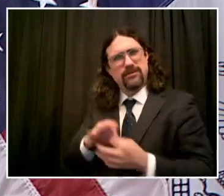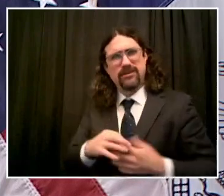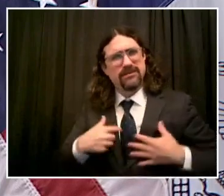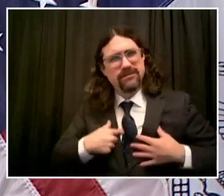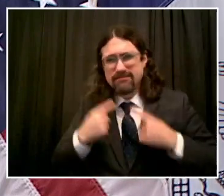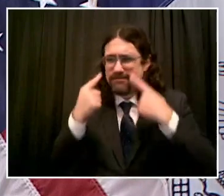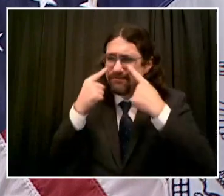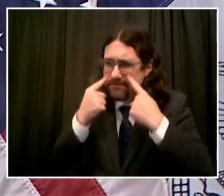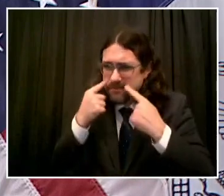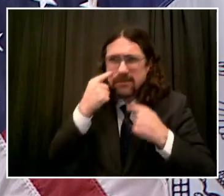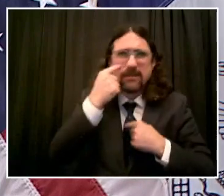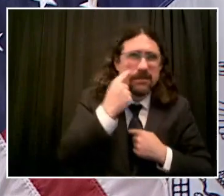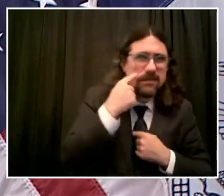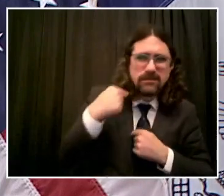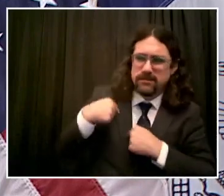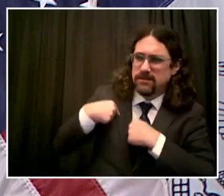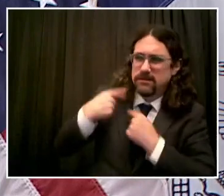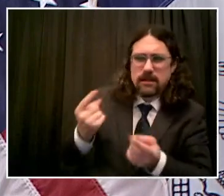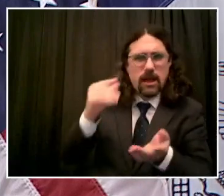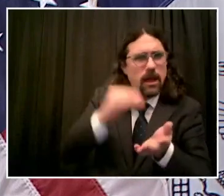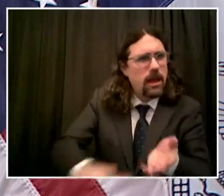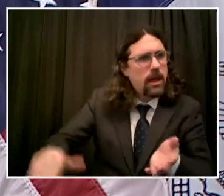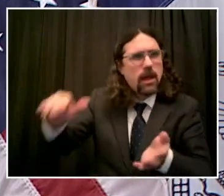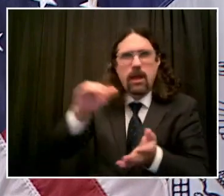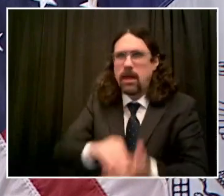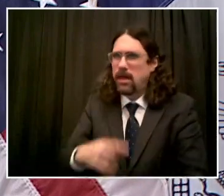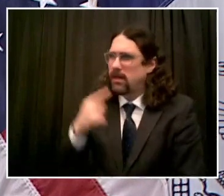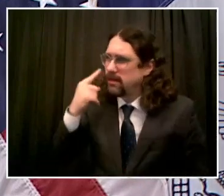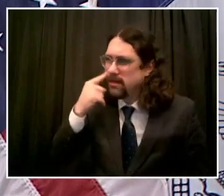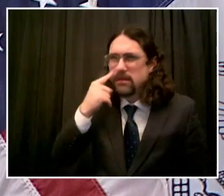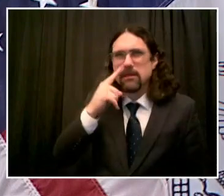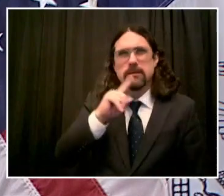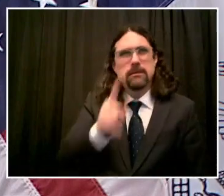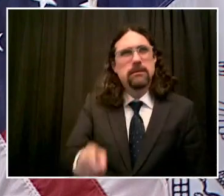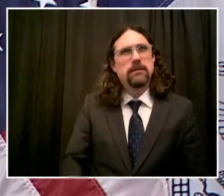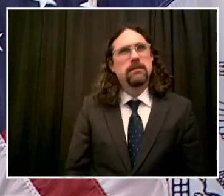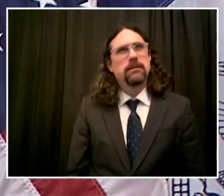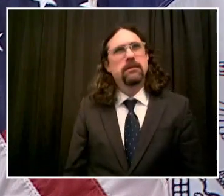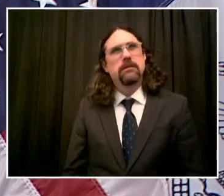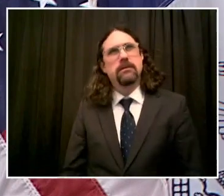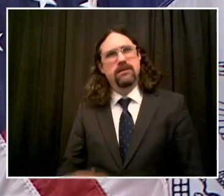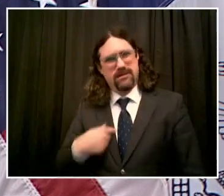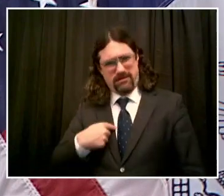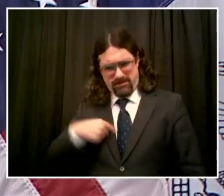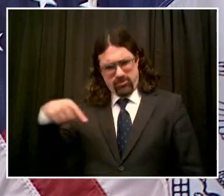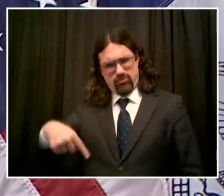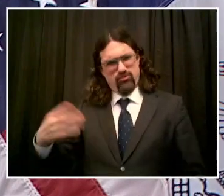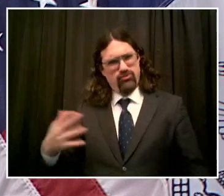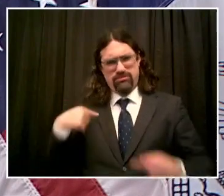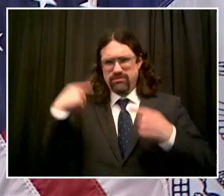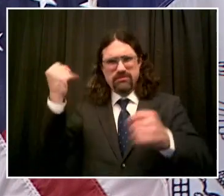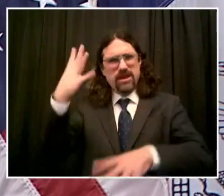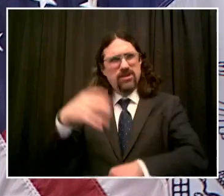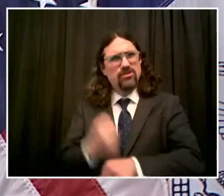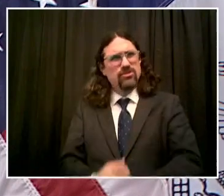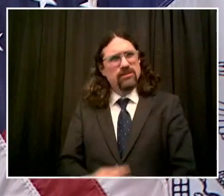THE NYPD. I'VE BEEN AROUND NEIGHBORHOODS FOR DECADES. A LOT OF YOU HAVEN'T, BUT I